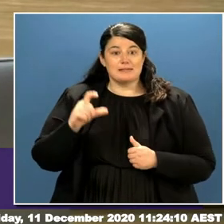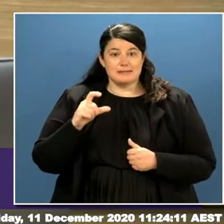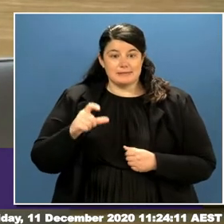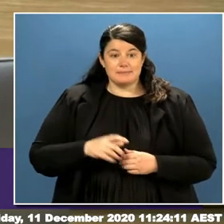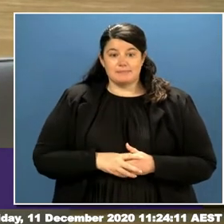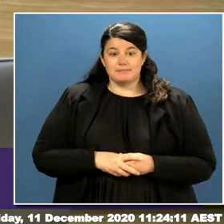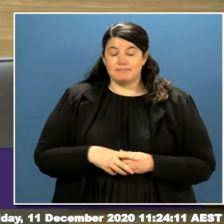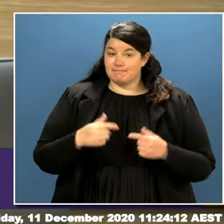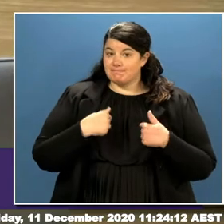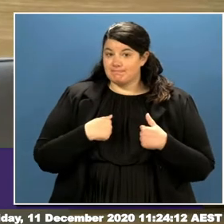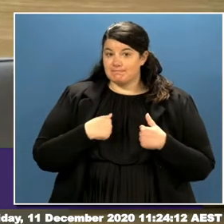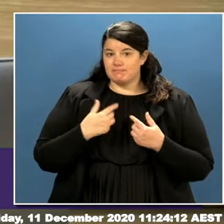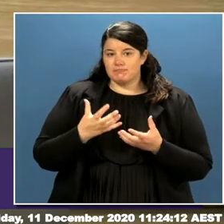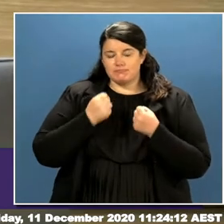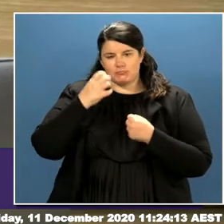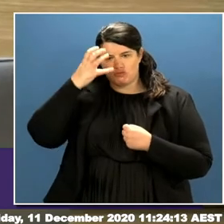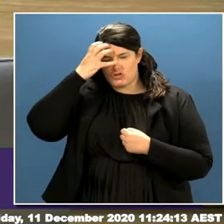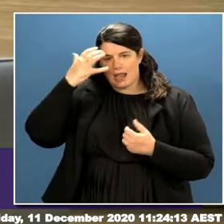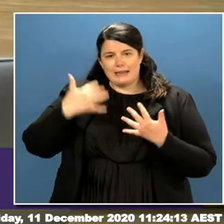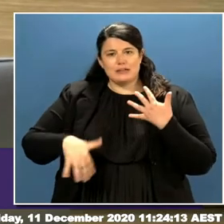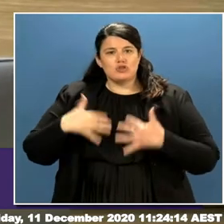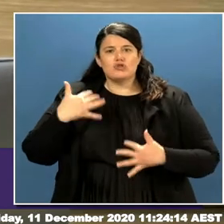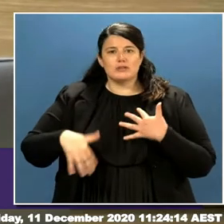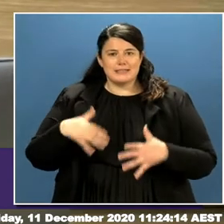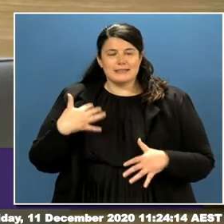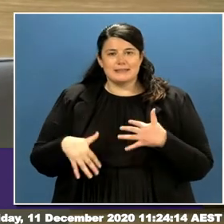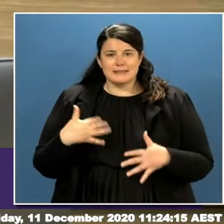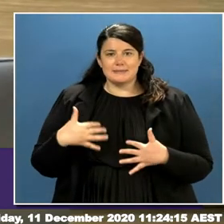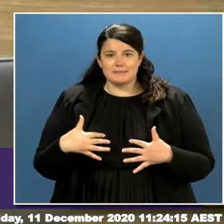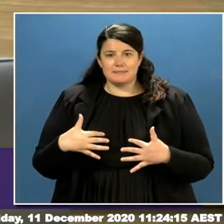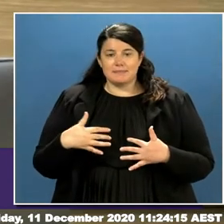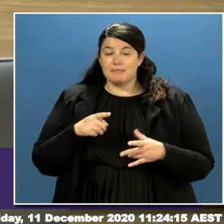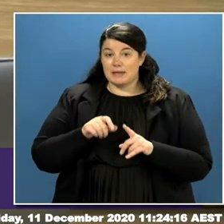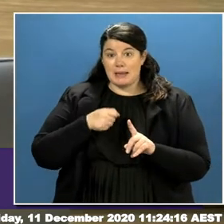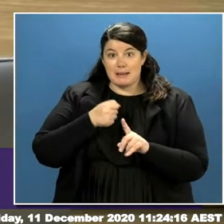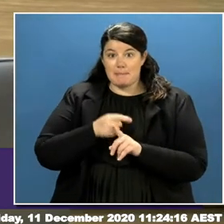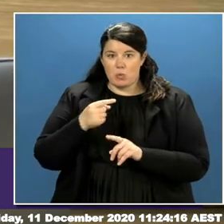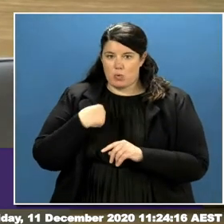I sustained an Acquired Brain Injury, which primarily impacts my vision.